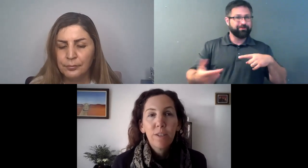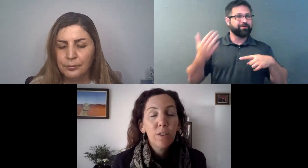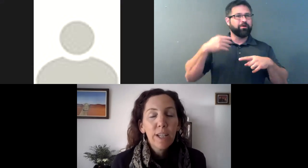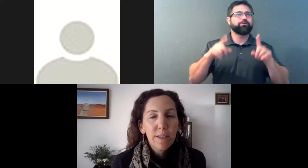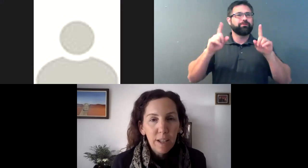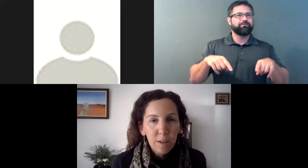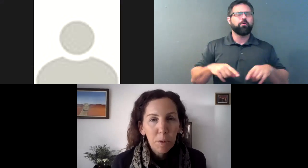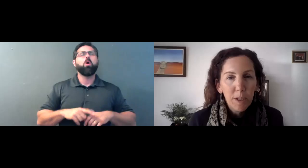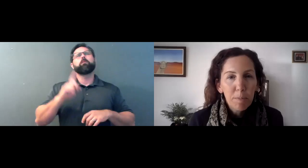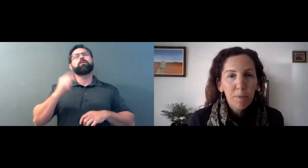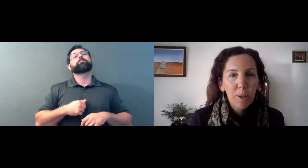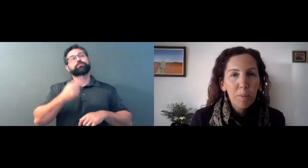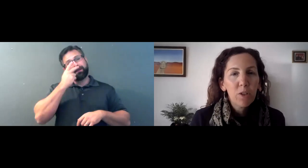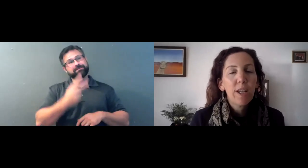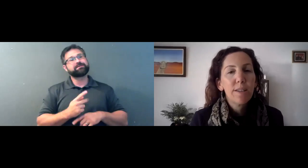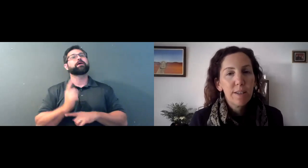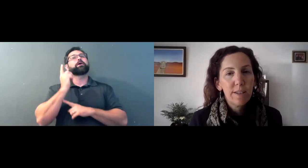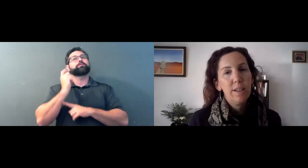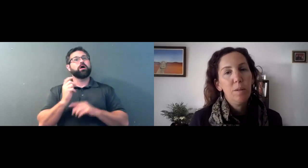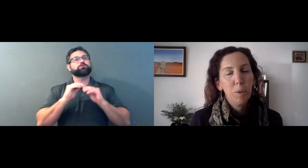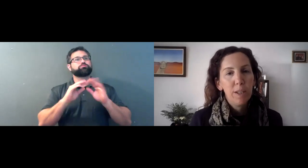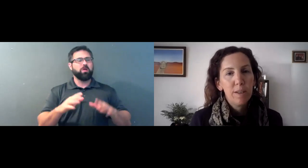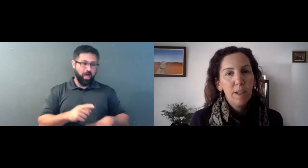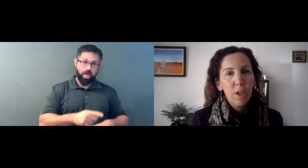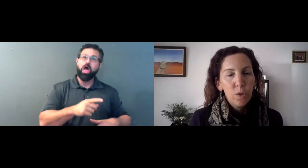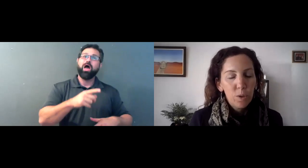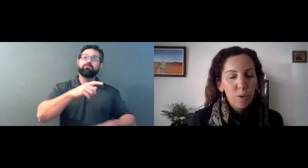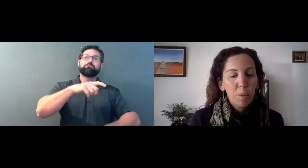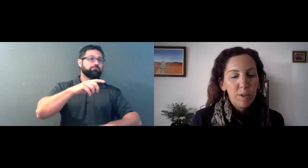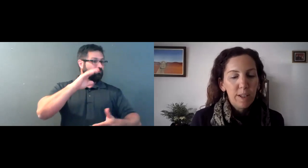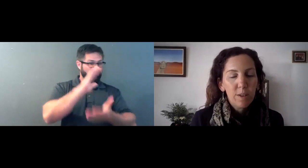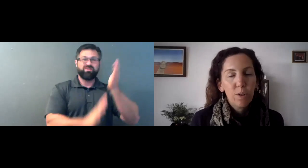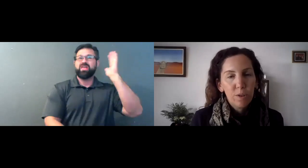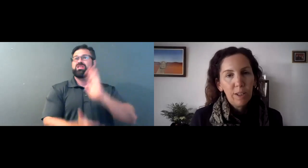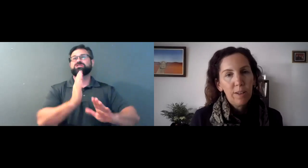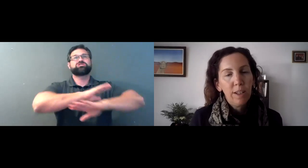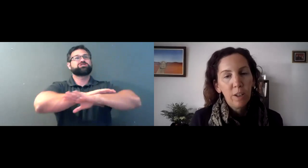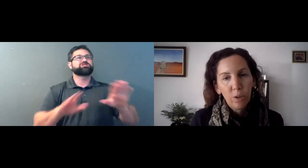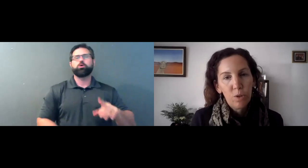not as the end point but very much as the starting point to the process to strengthening inclusion of